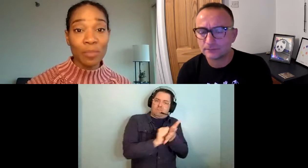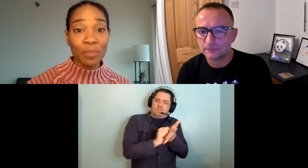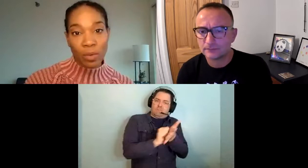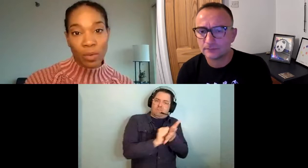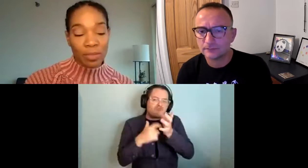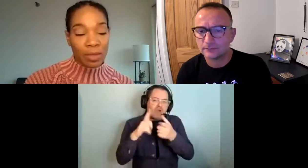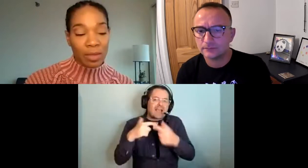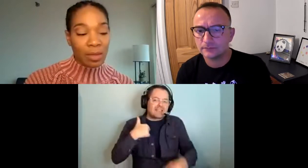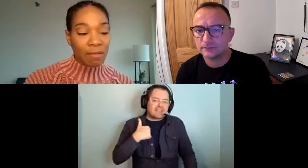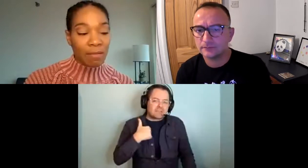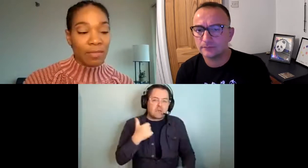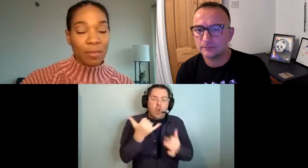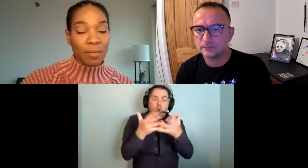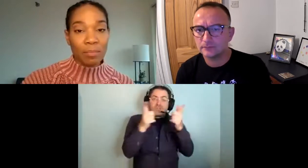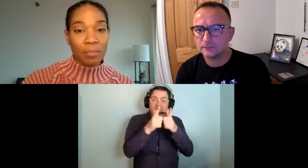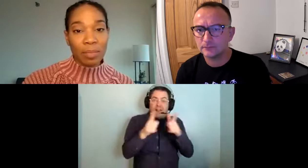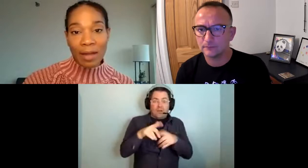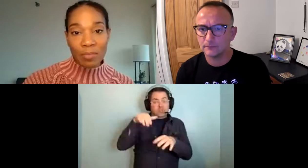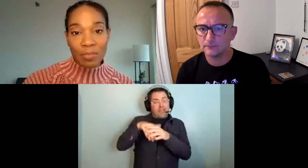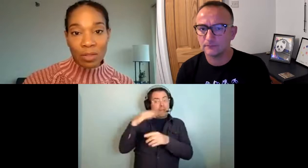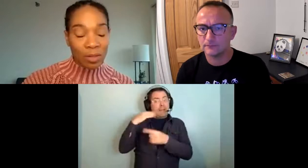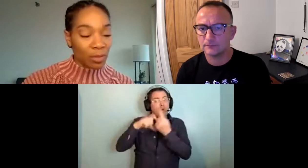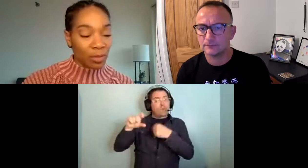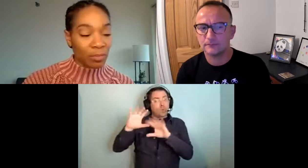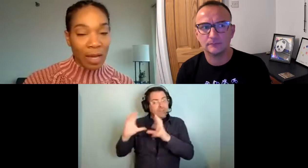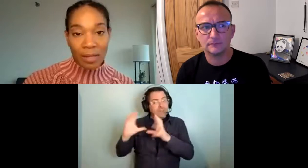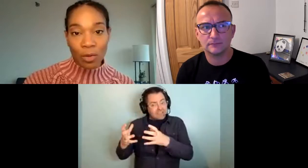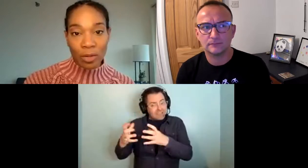is used and appropriated but not used right, is not